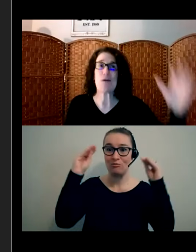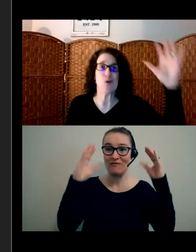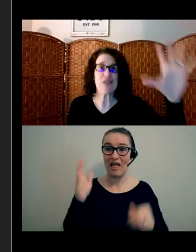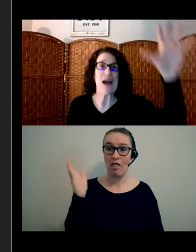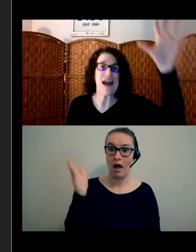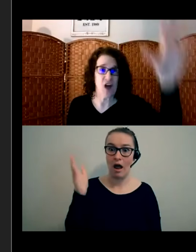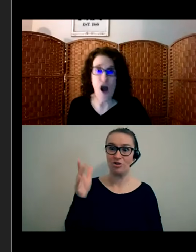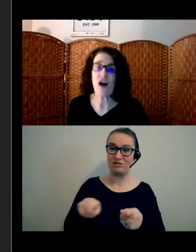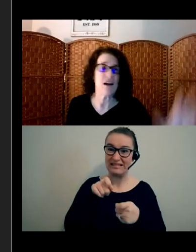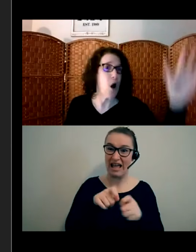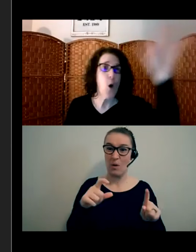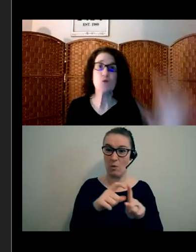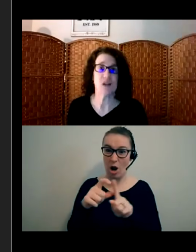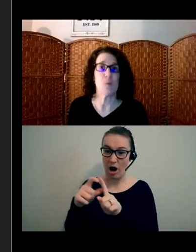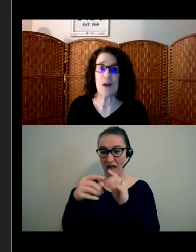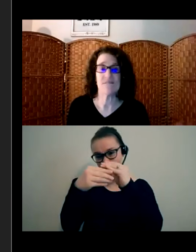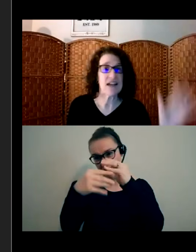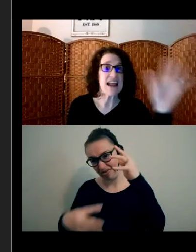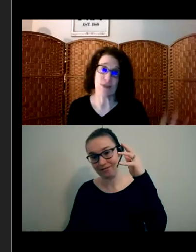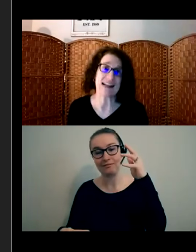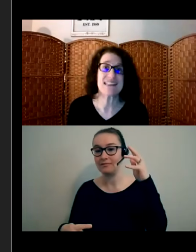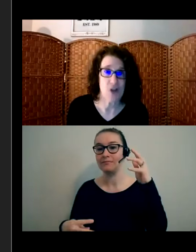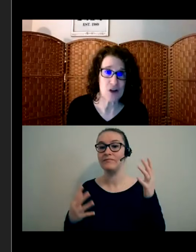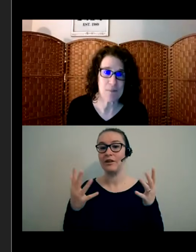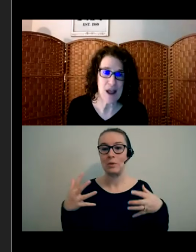I'd rather have a whole summary of everything that he talked about.